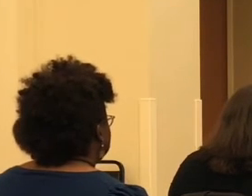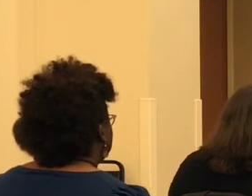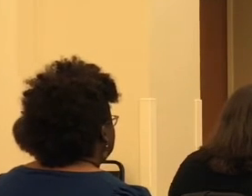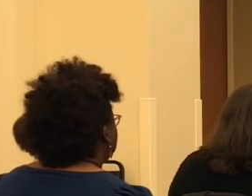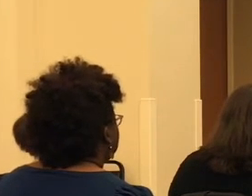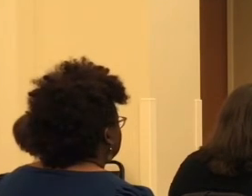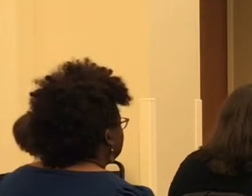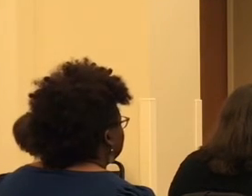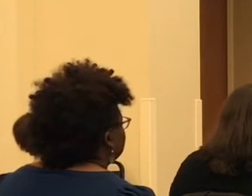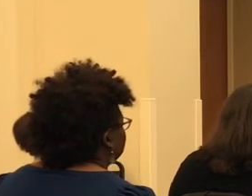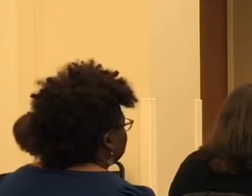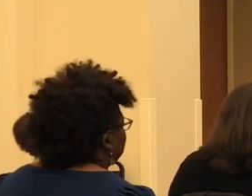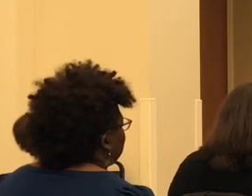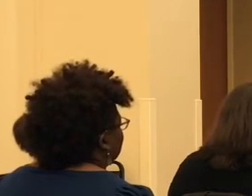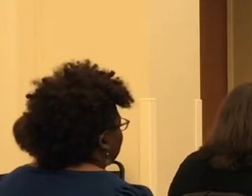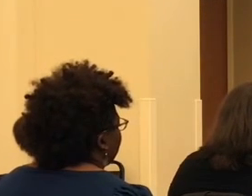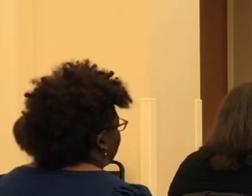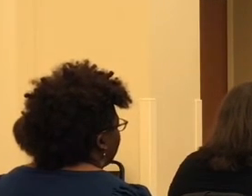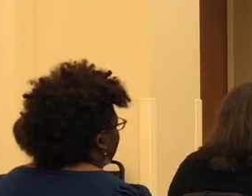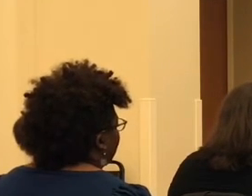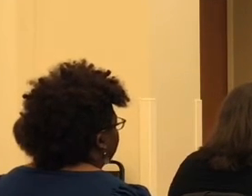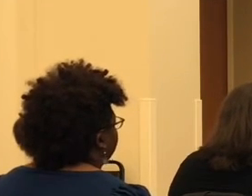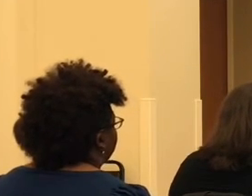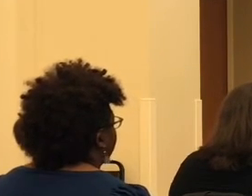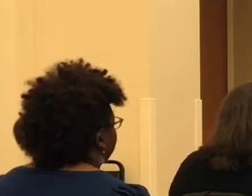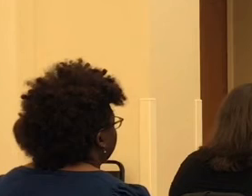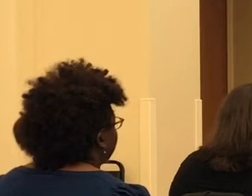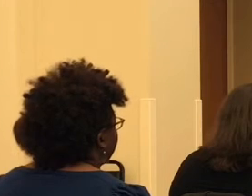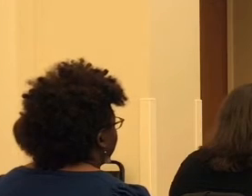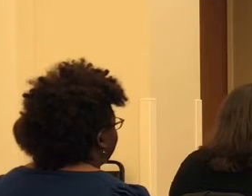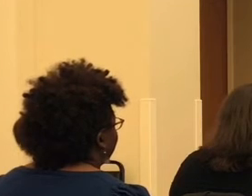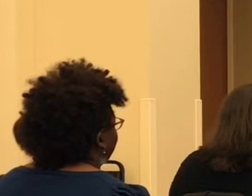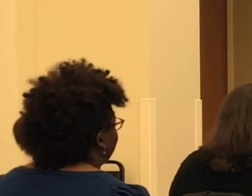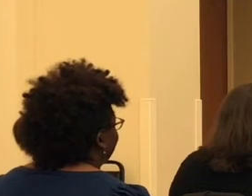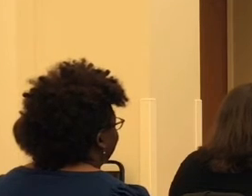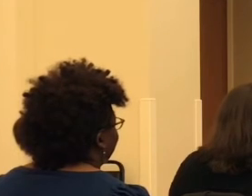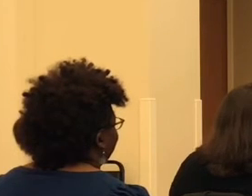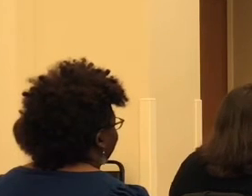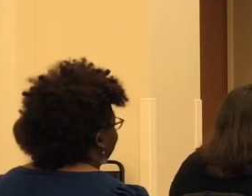So more than just the deaf community alone So I mean I know it went kind of fast